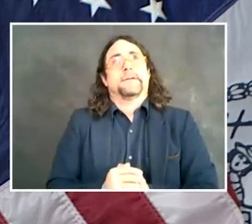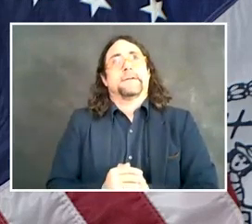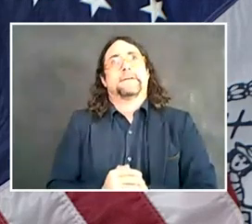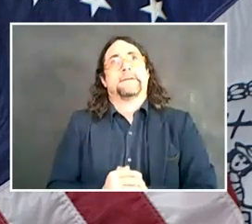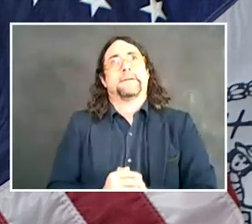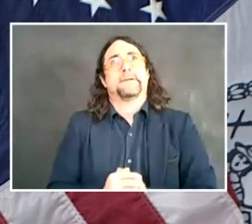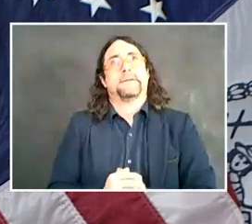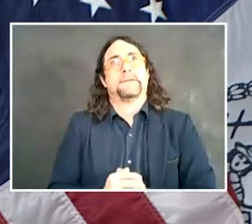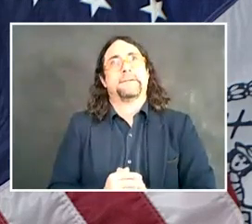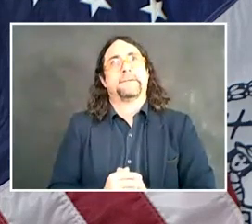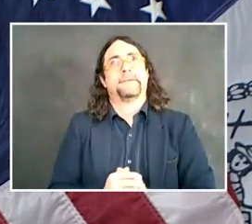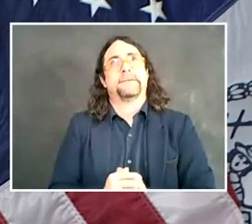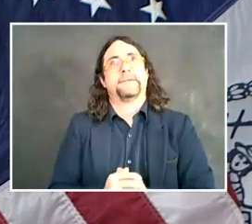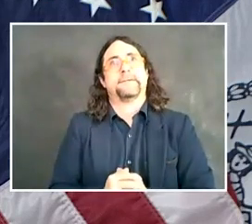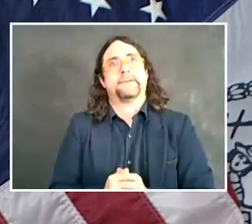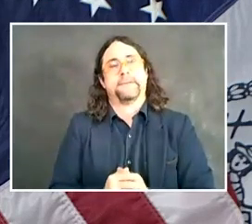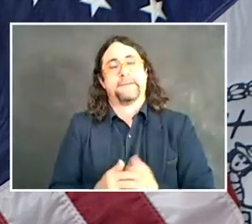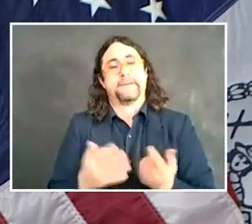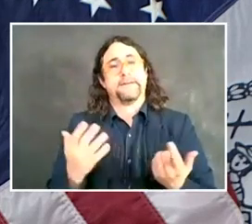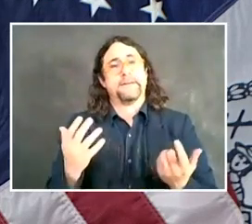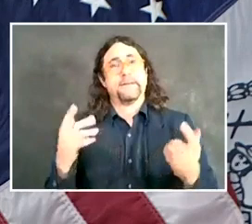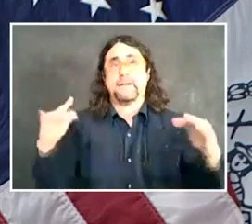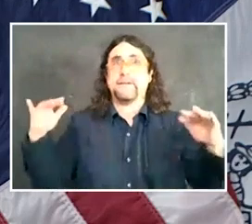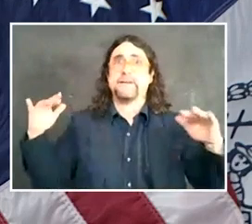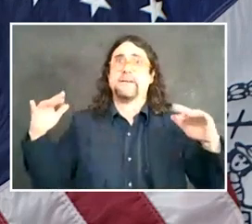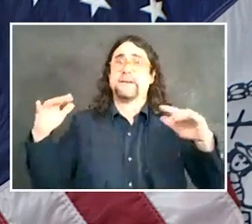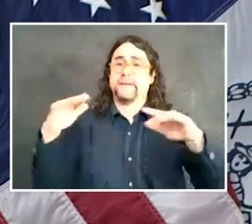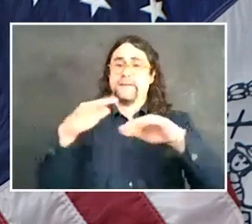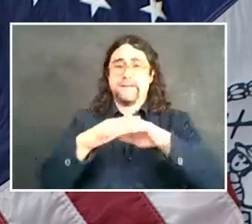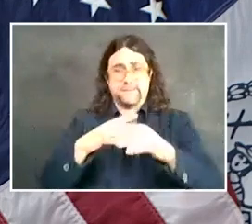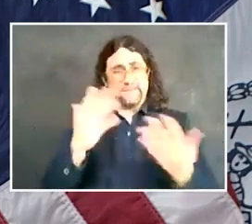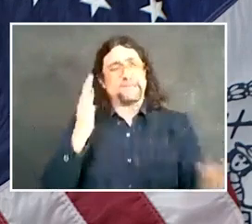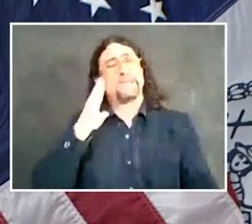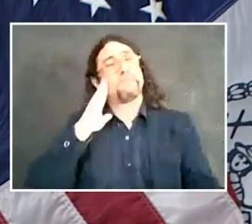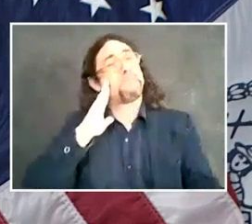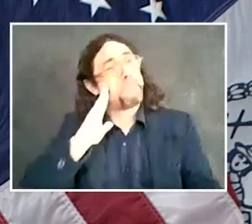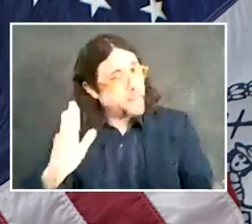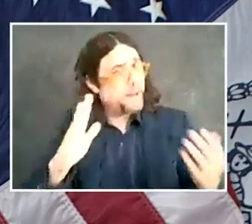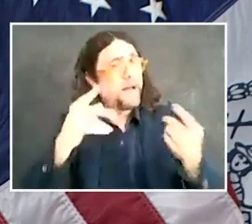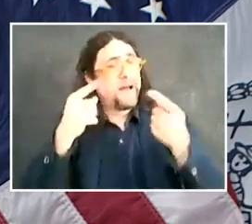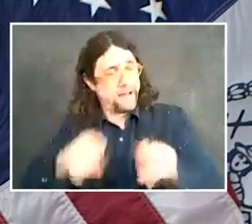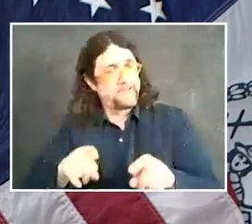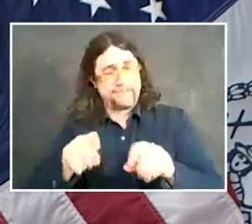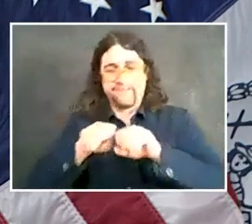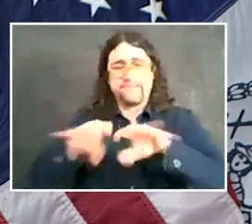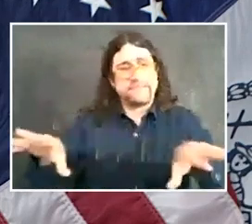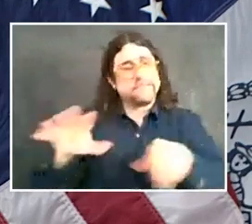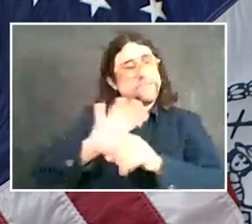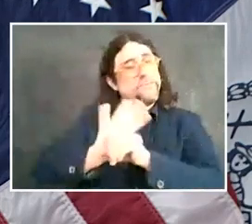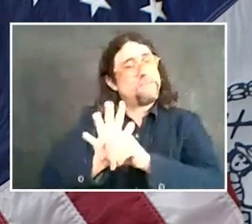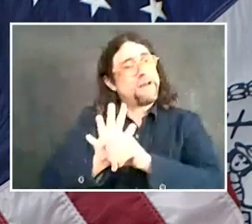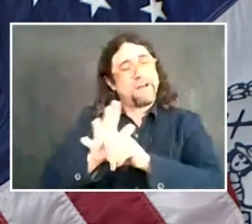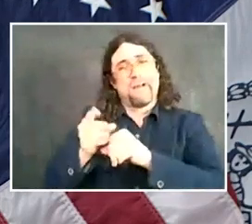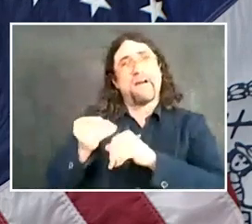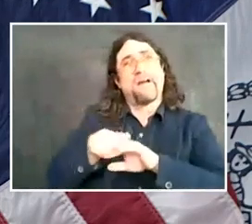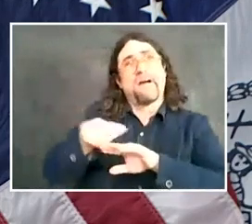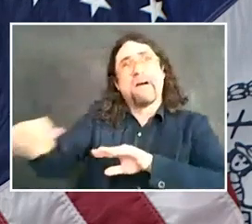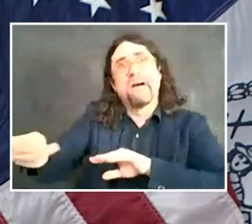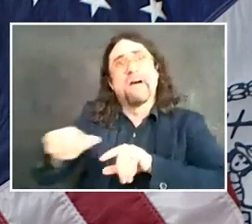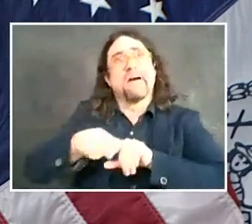OTHERS. PEOPLE AS A RESULT WILL DIE.